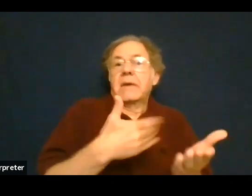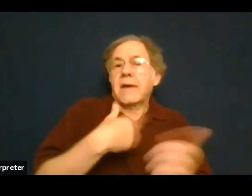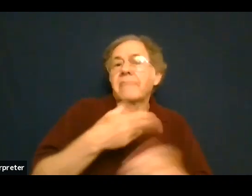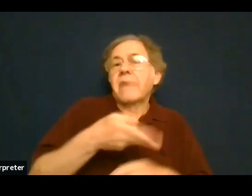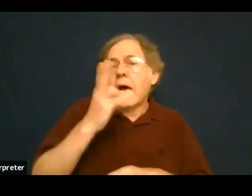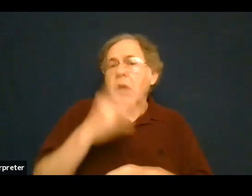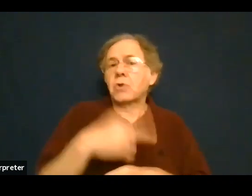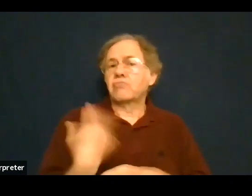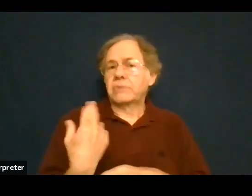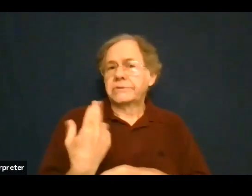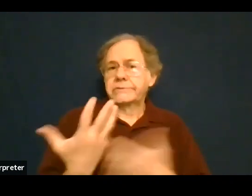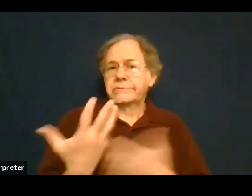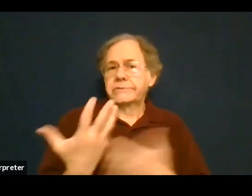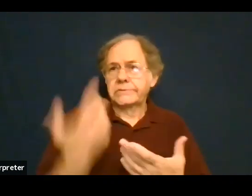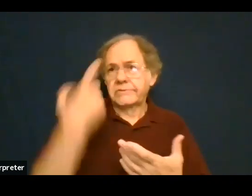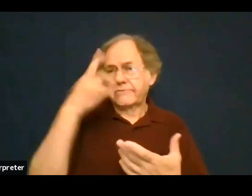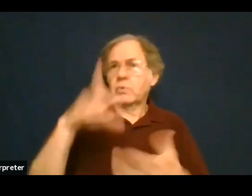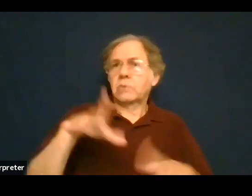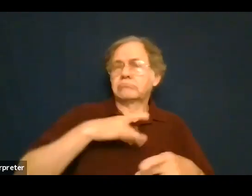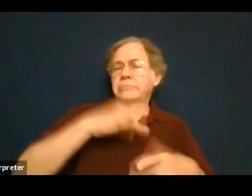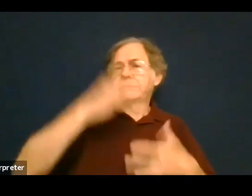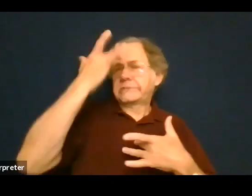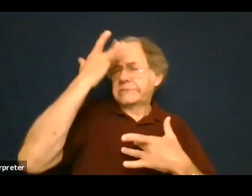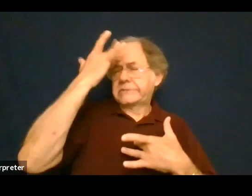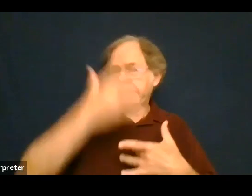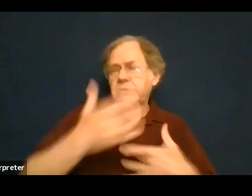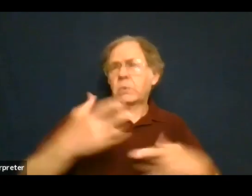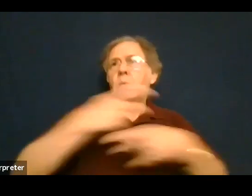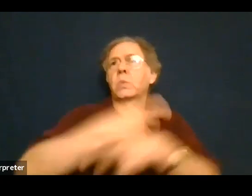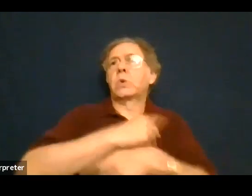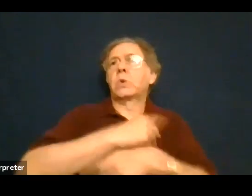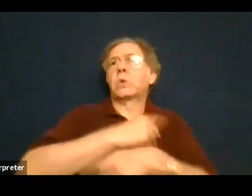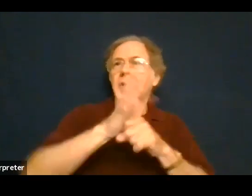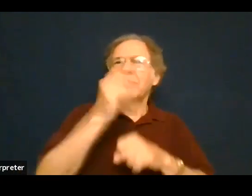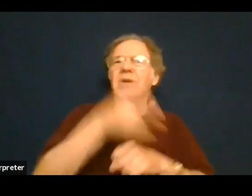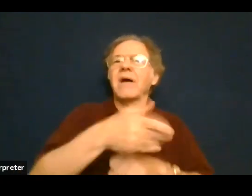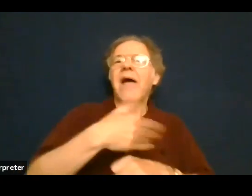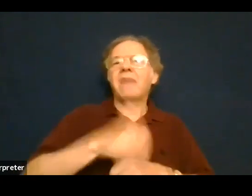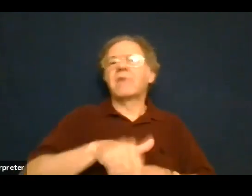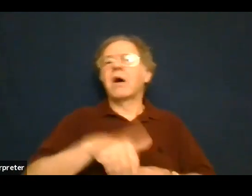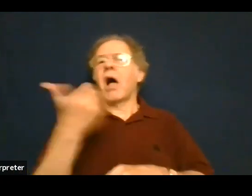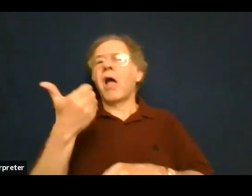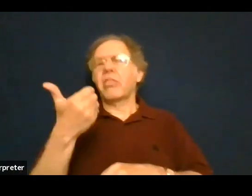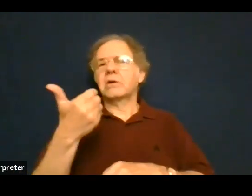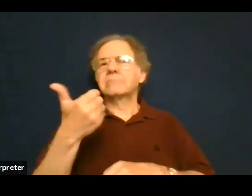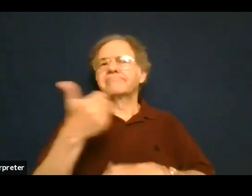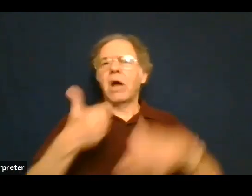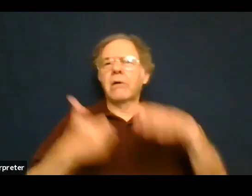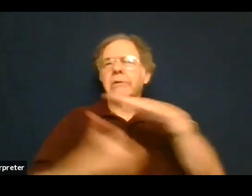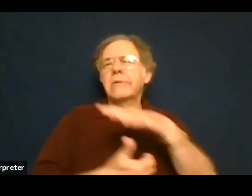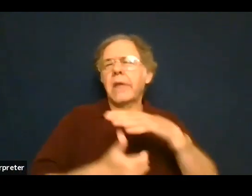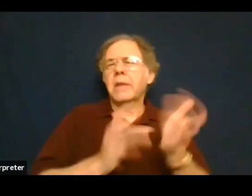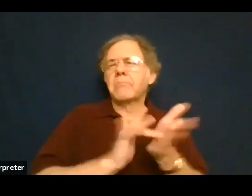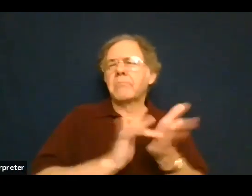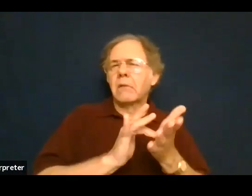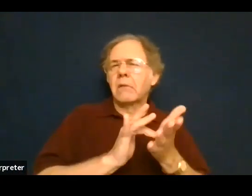or severe illness because of their underlying medical conditions. And they do state that all people